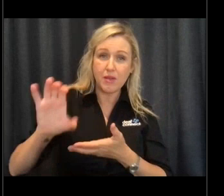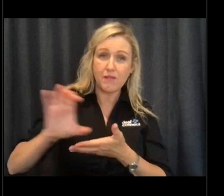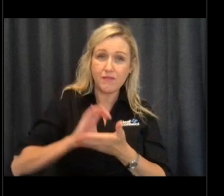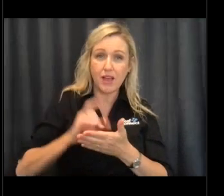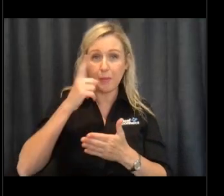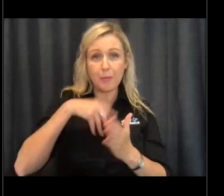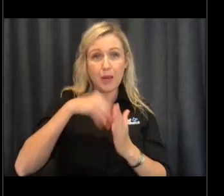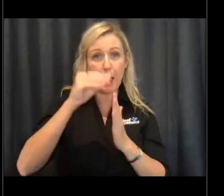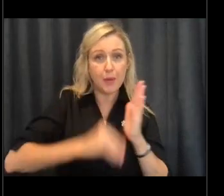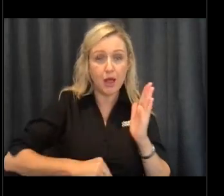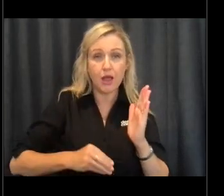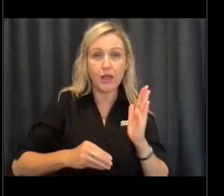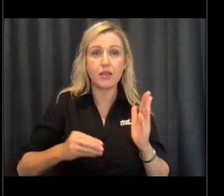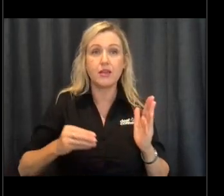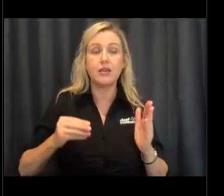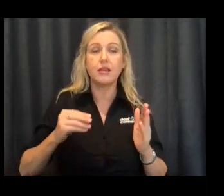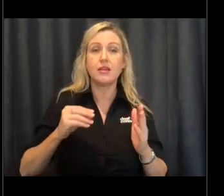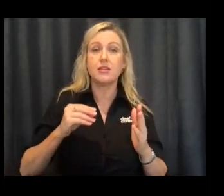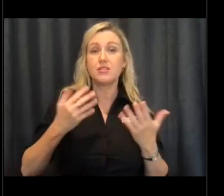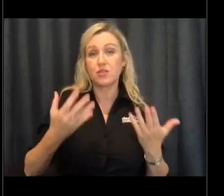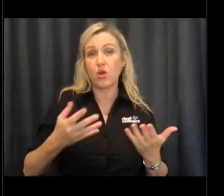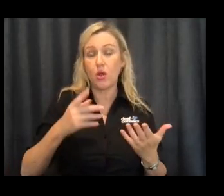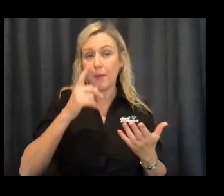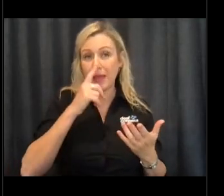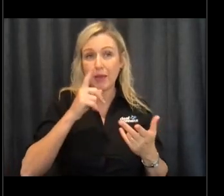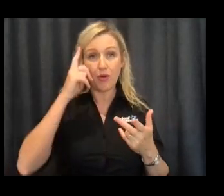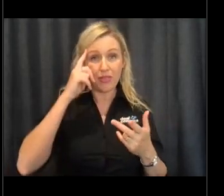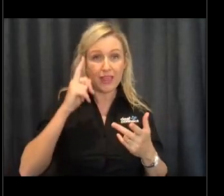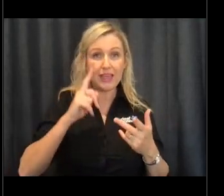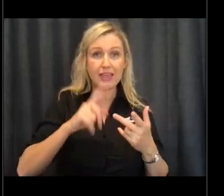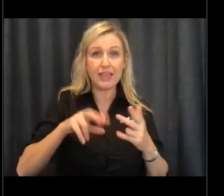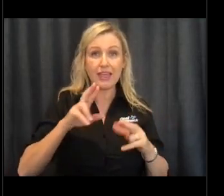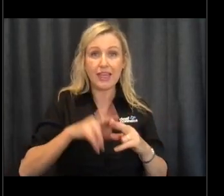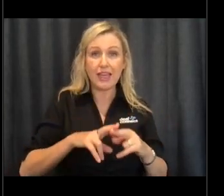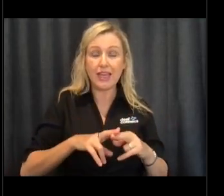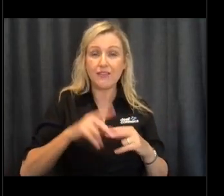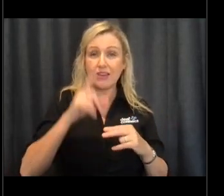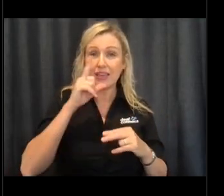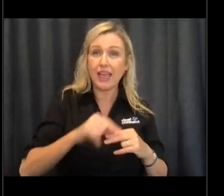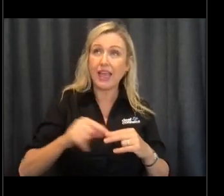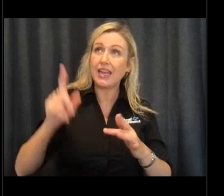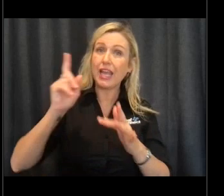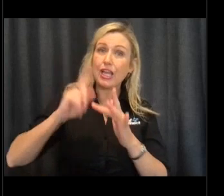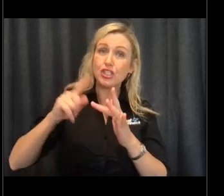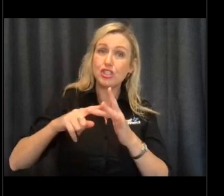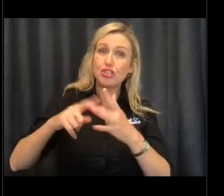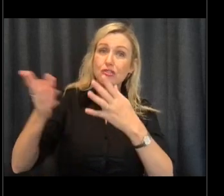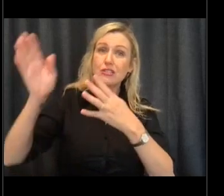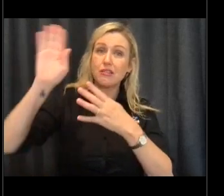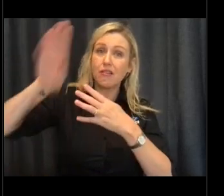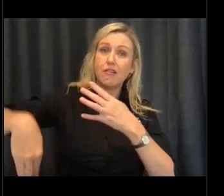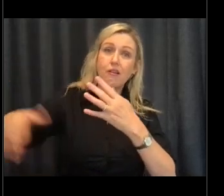People think if you've got the option of dealing with one less person, that's got to be a good thing, and I understand.